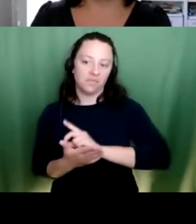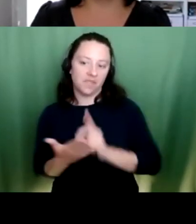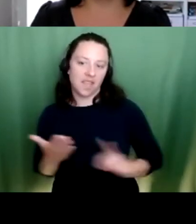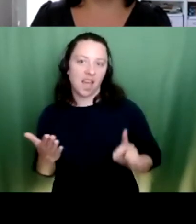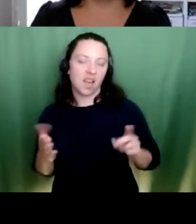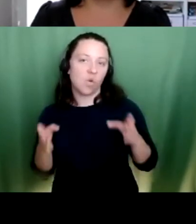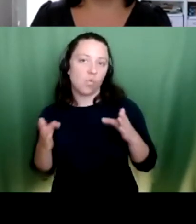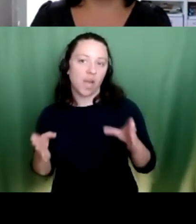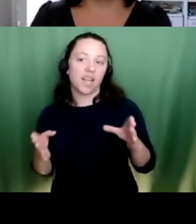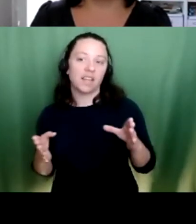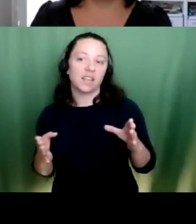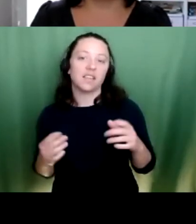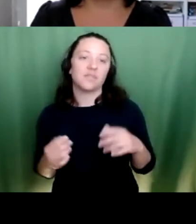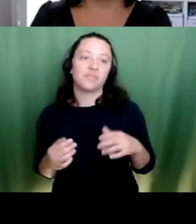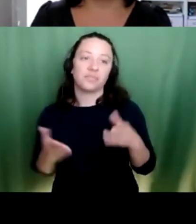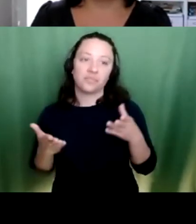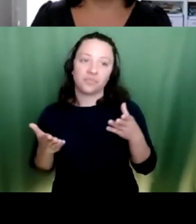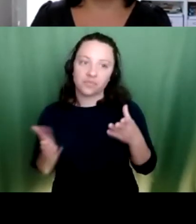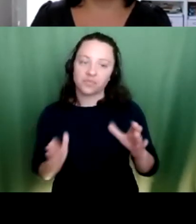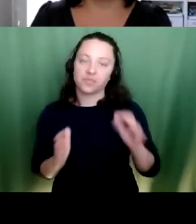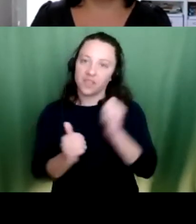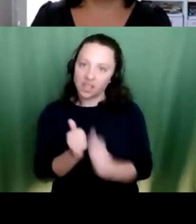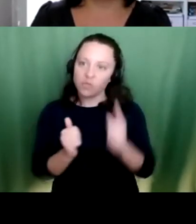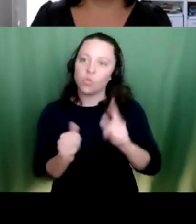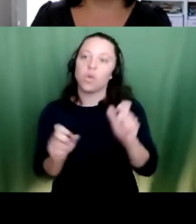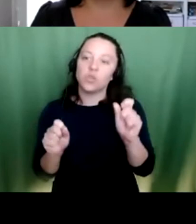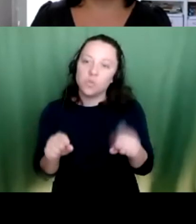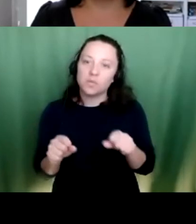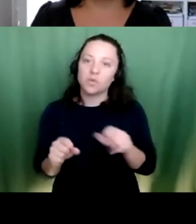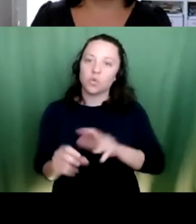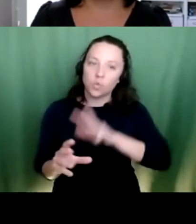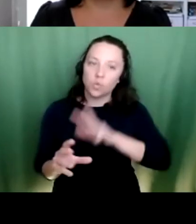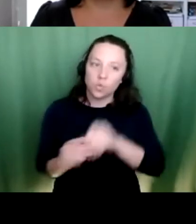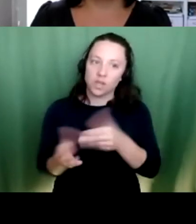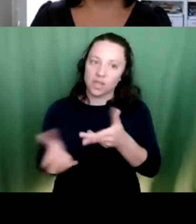each person in this room to be able to engage to their fullest potential?